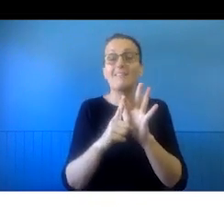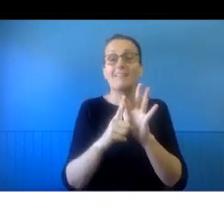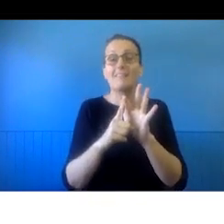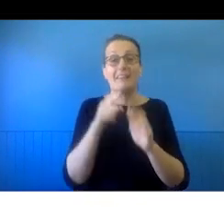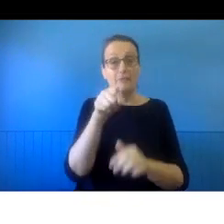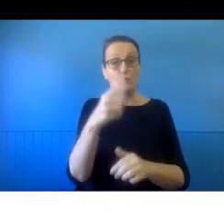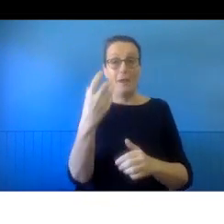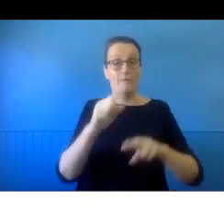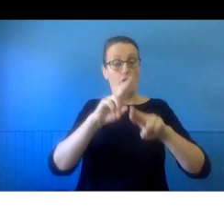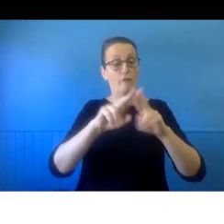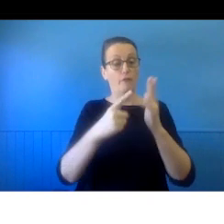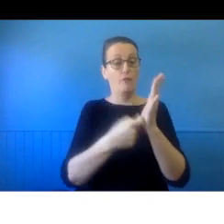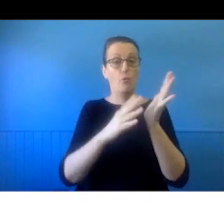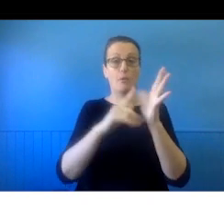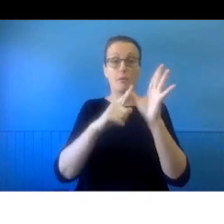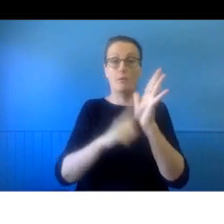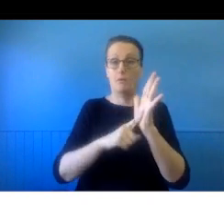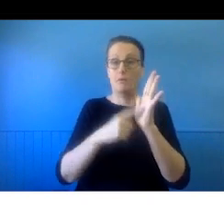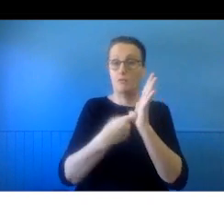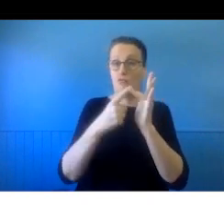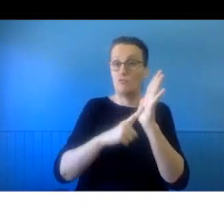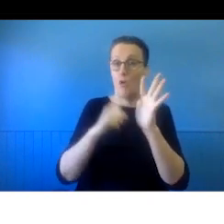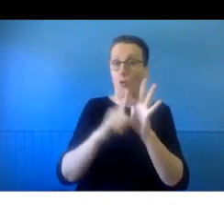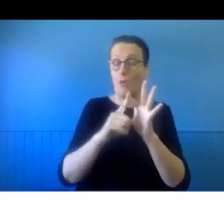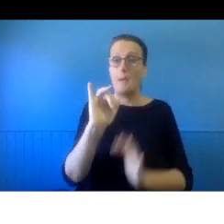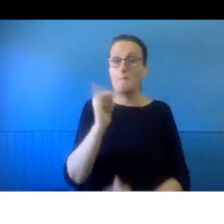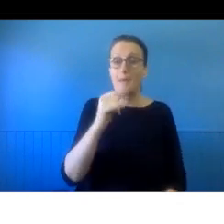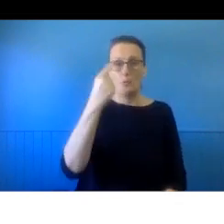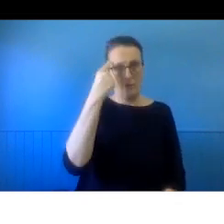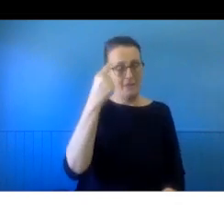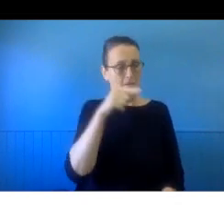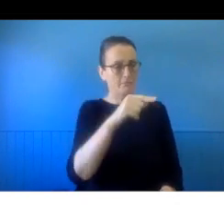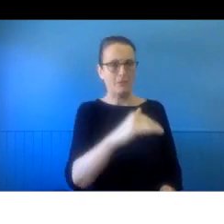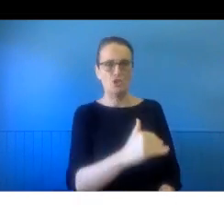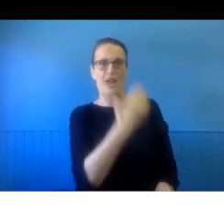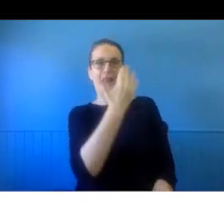position, we might see leadership or challenge, or disruption as just